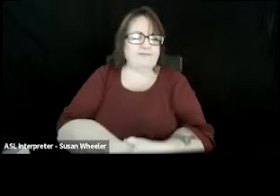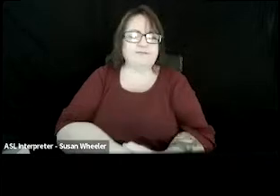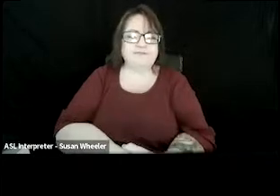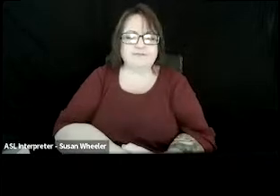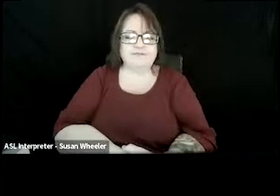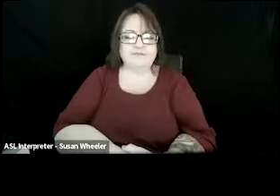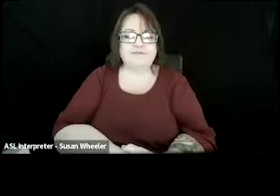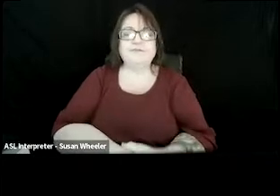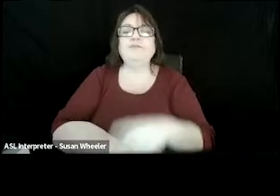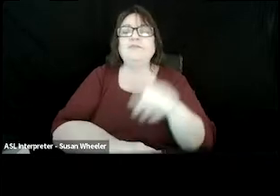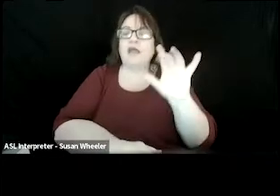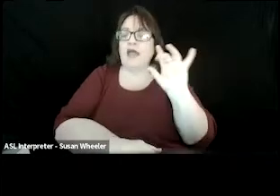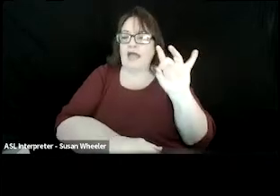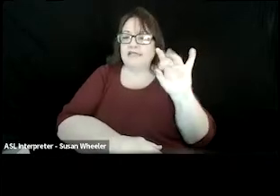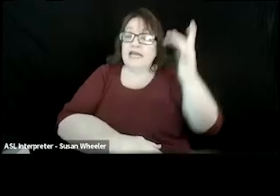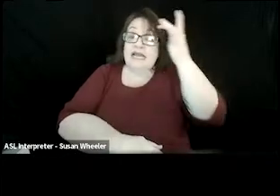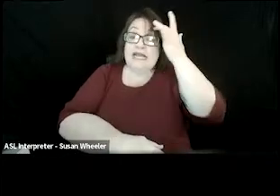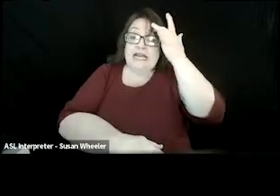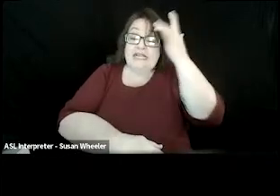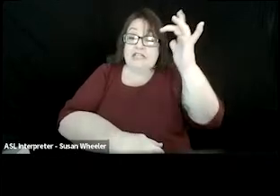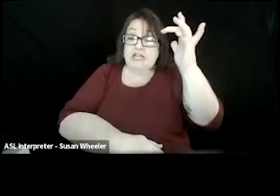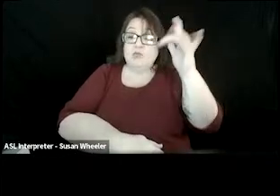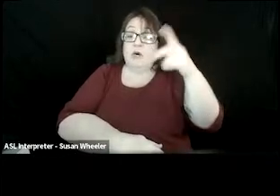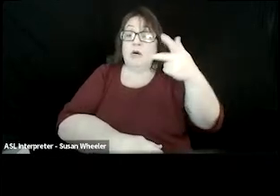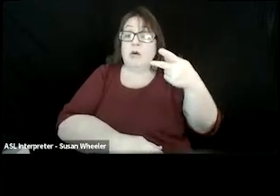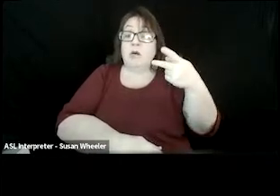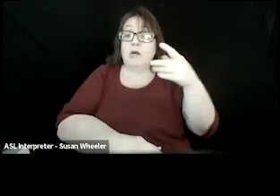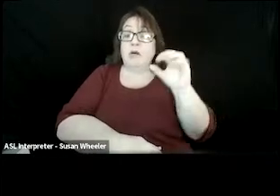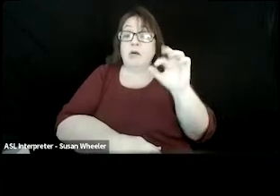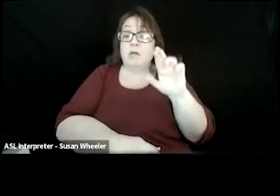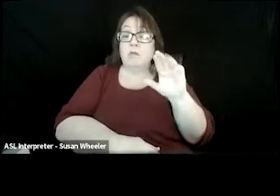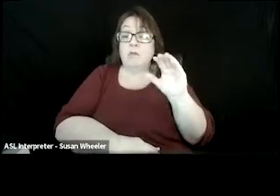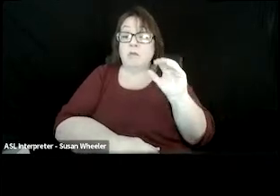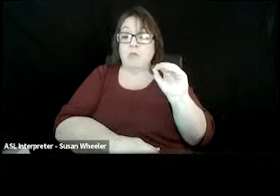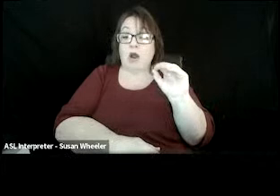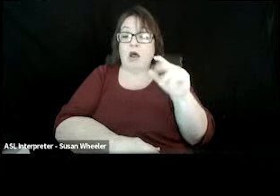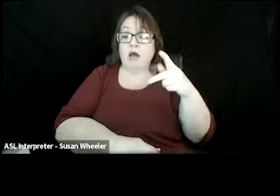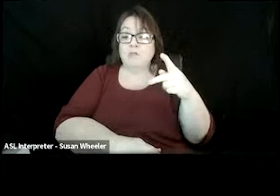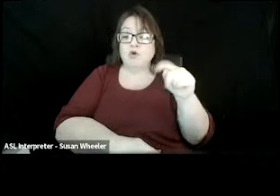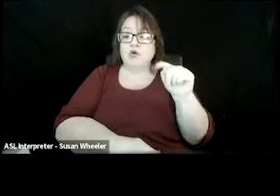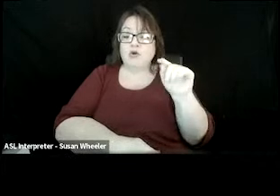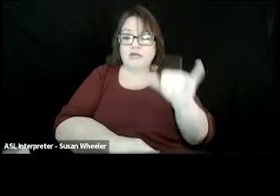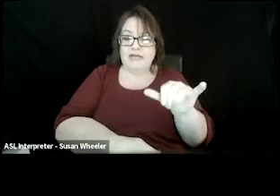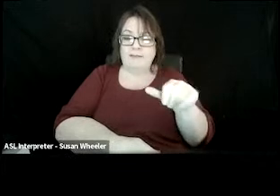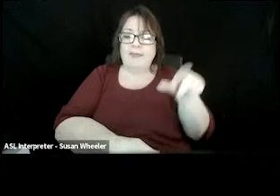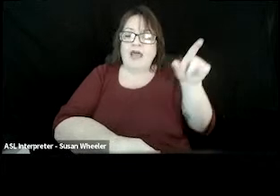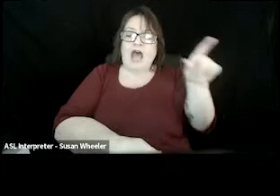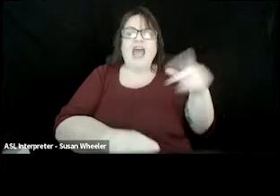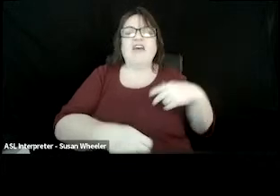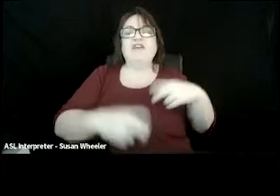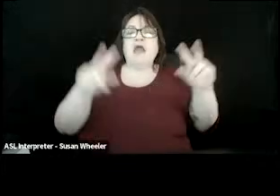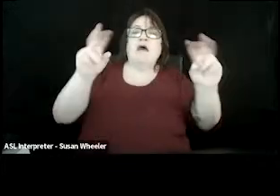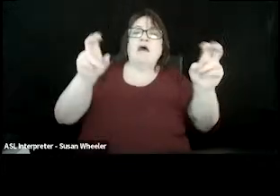Intellectual property, this is, you have a franchise that you do or you have a character